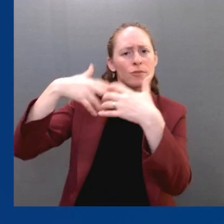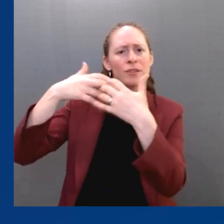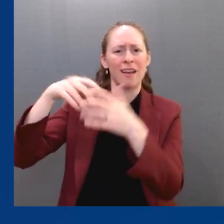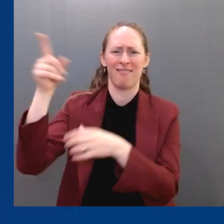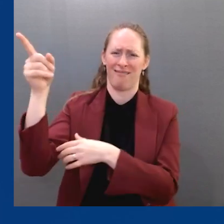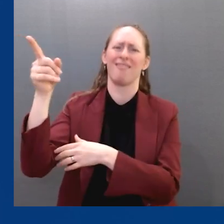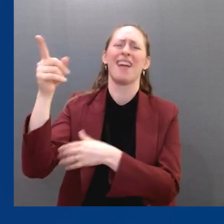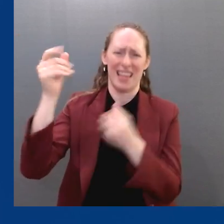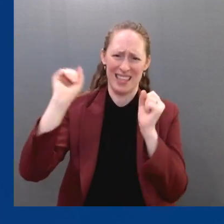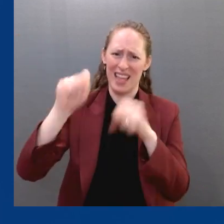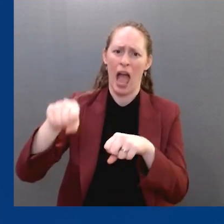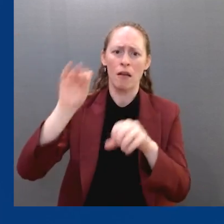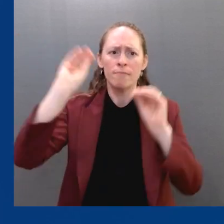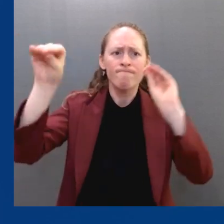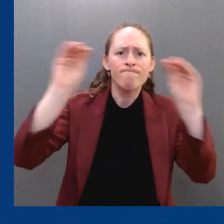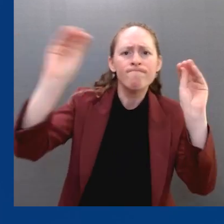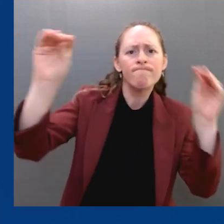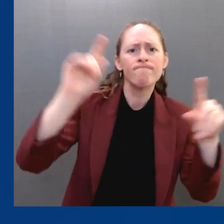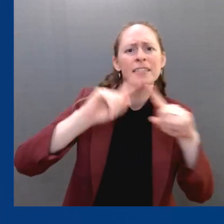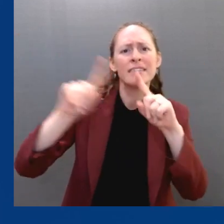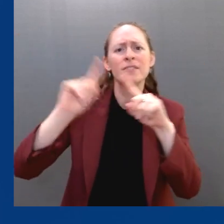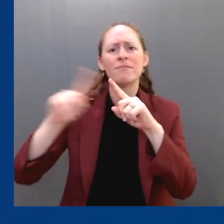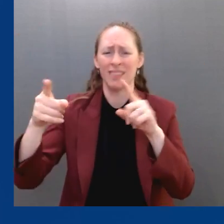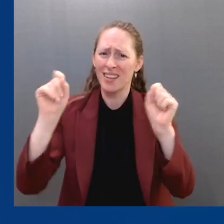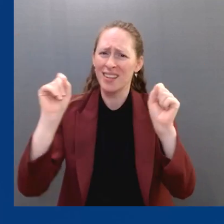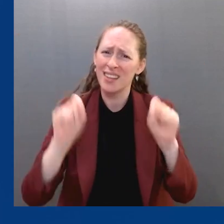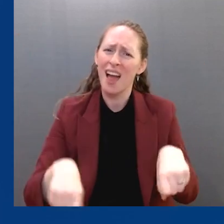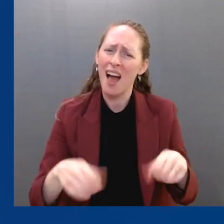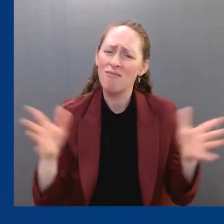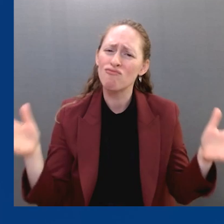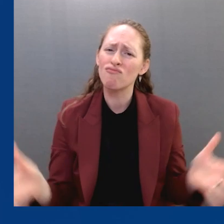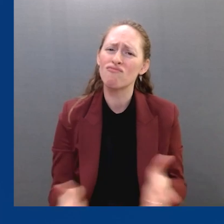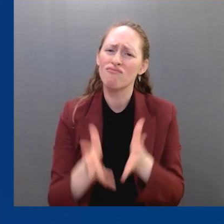in reducing infections and spread. So if you are a business or a school